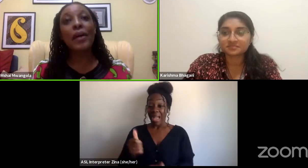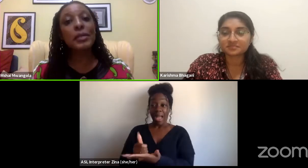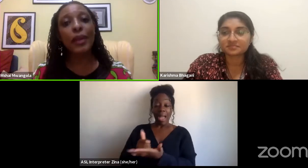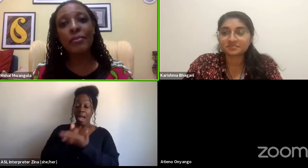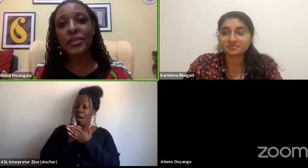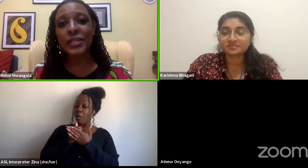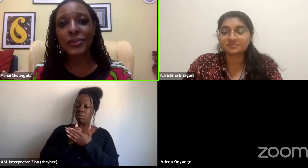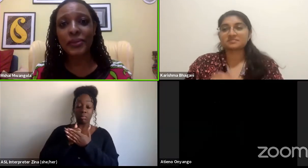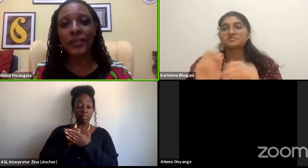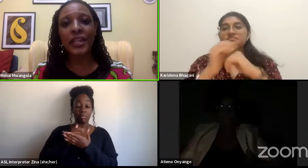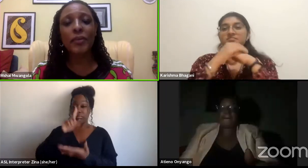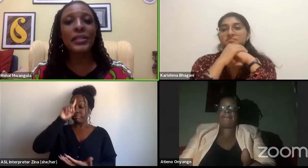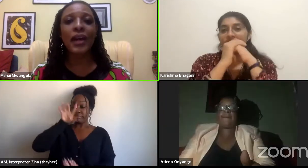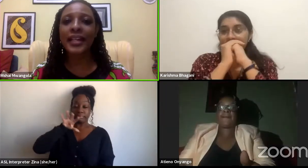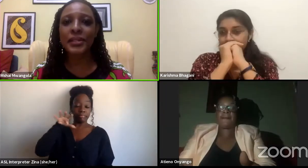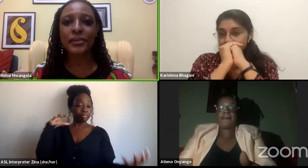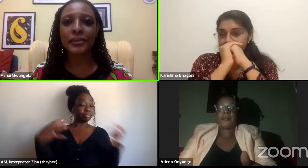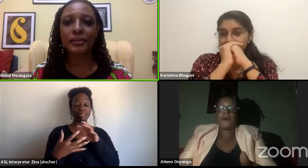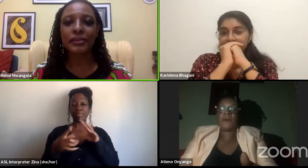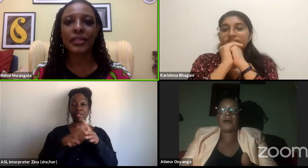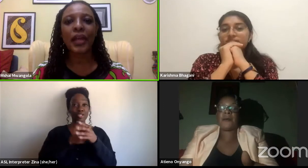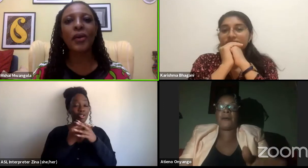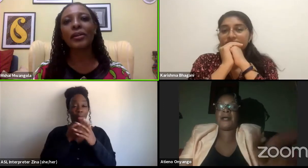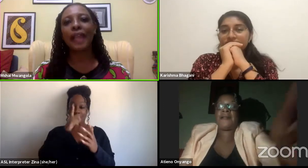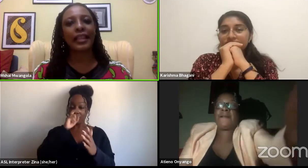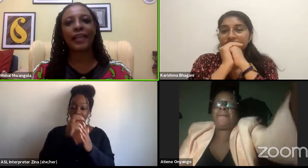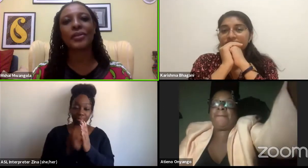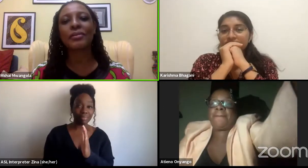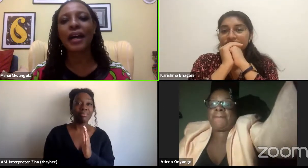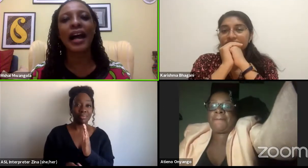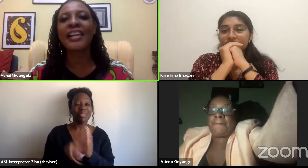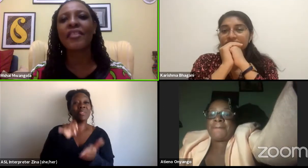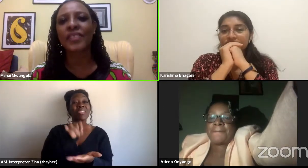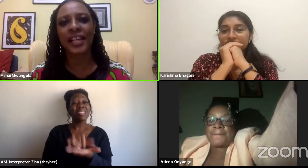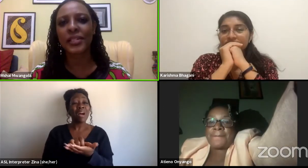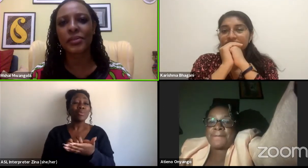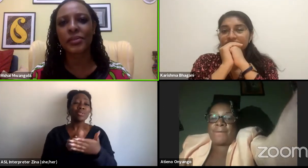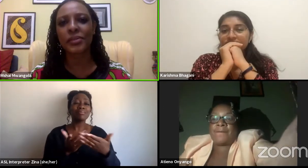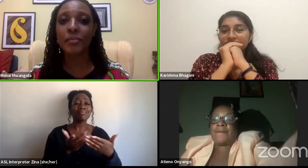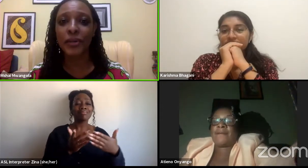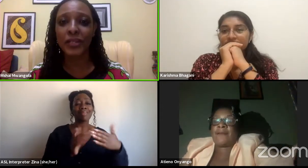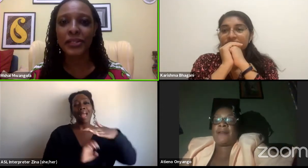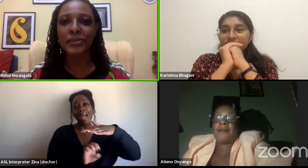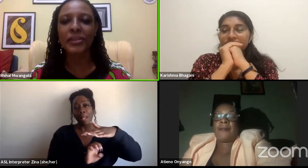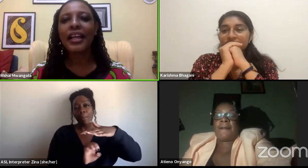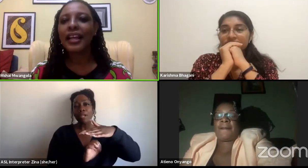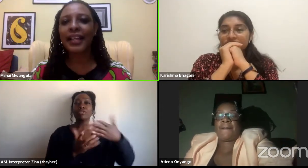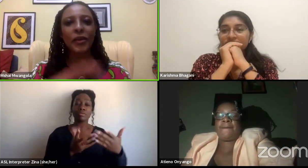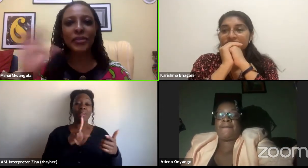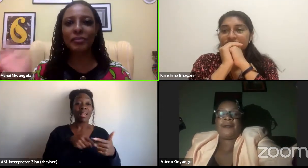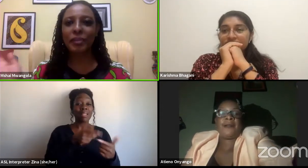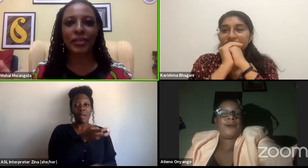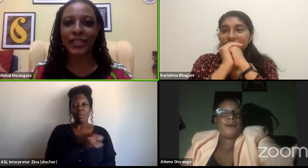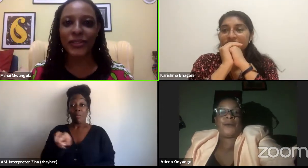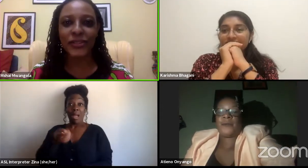That was primary school. And then I went to high school. I loved high school. I was in a boarding school and I know people say all sorts